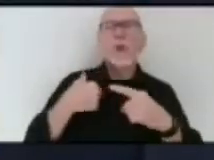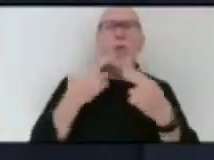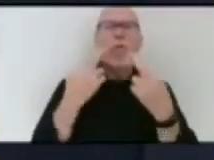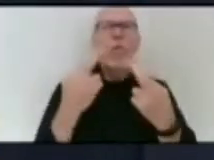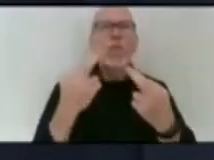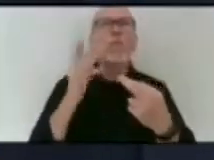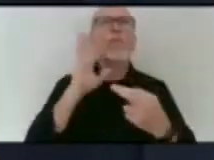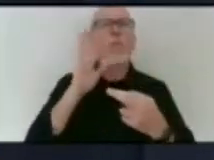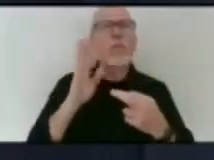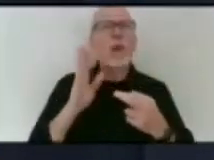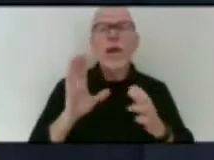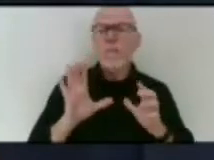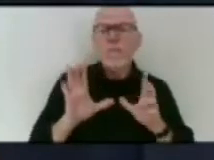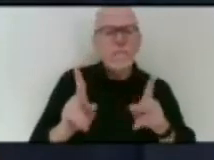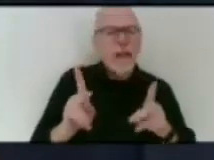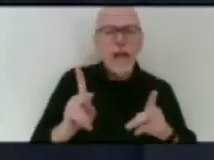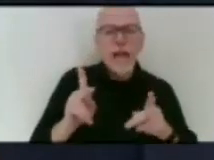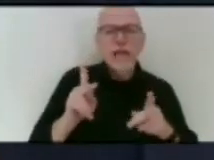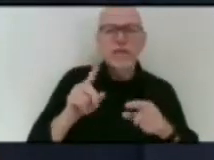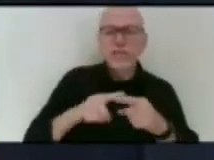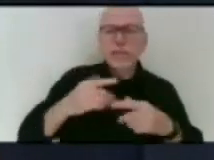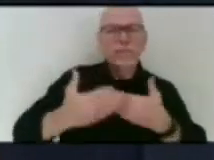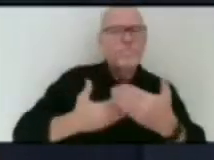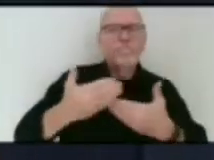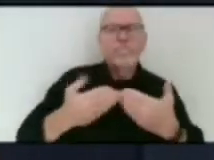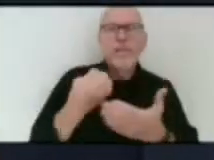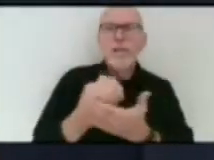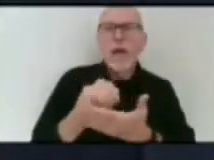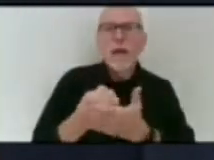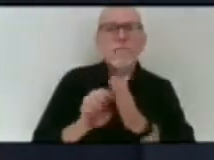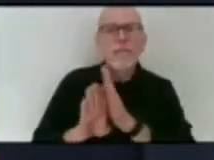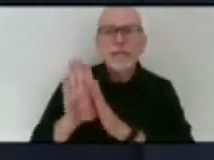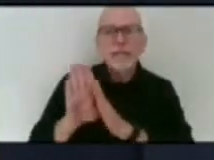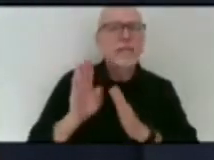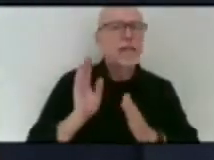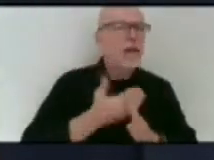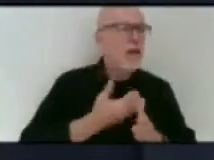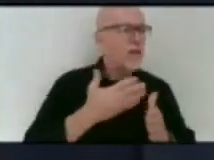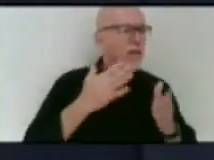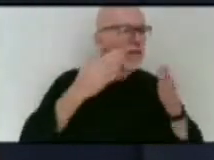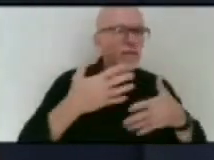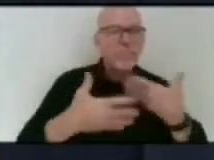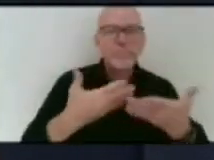our footing in our economy. But now we must focus on how we'll get to the